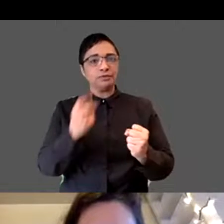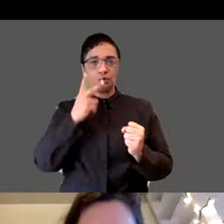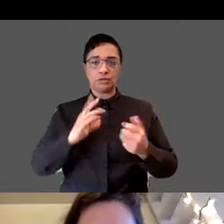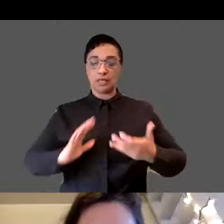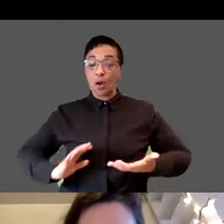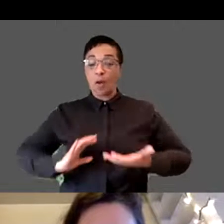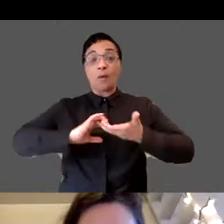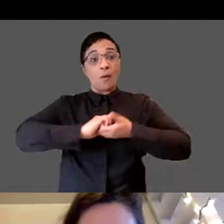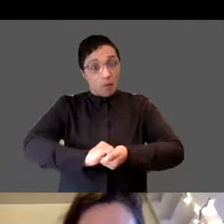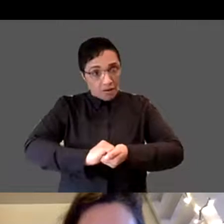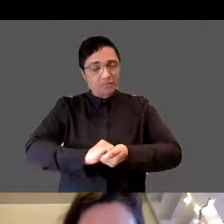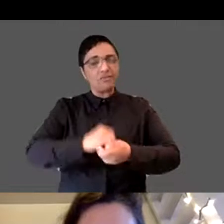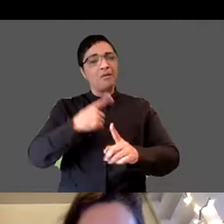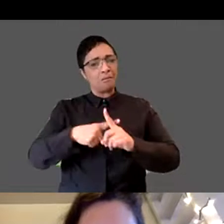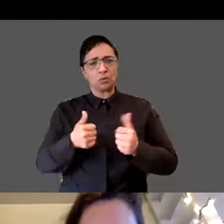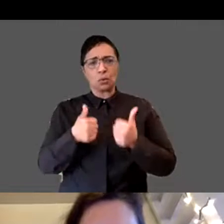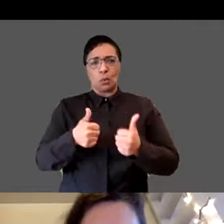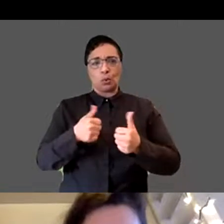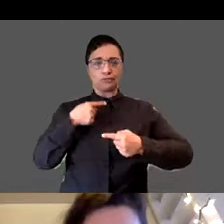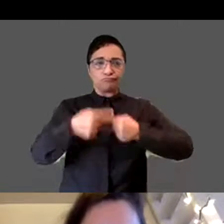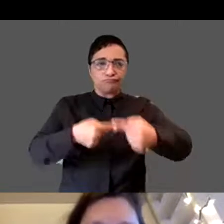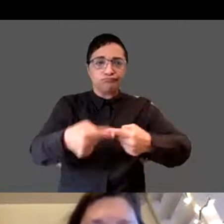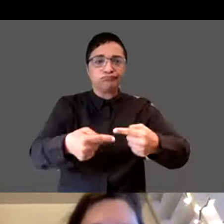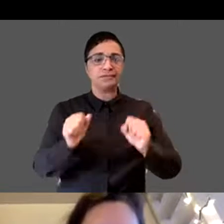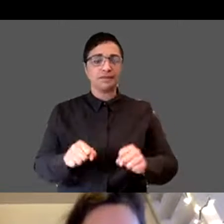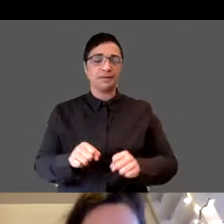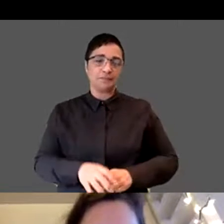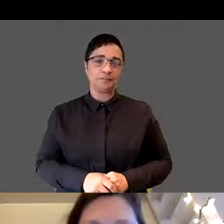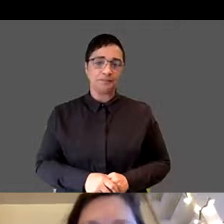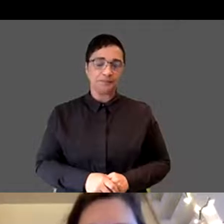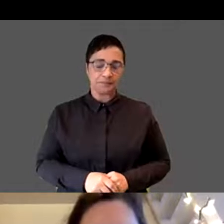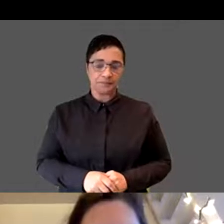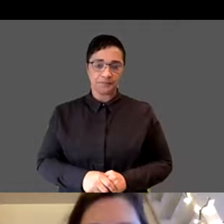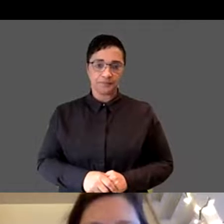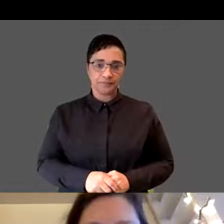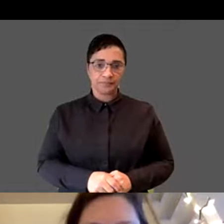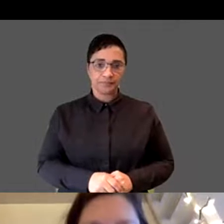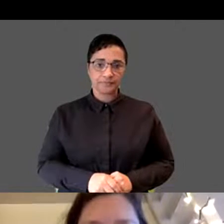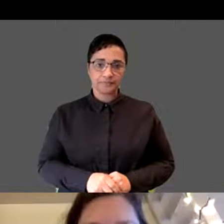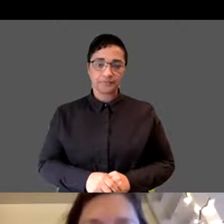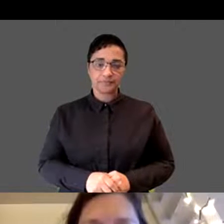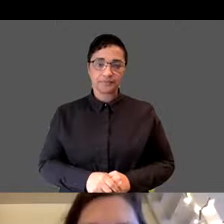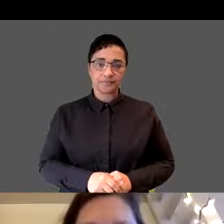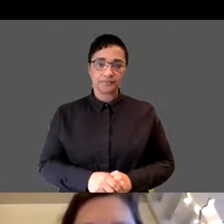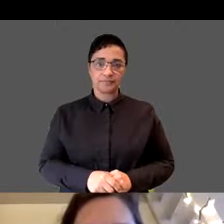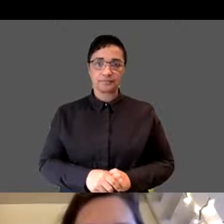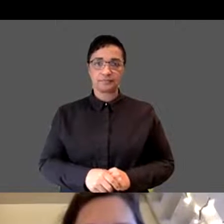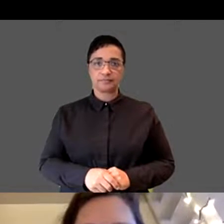way of having data. Does anybody want to add to that?